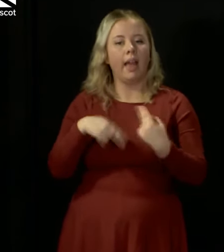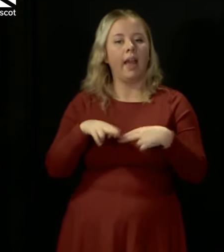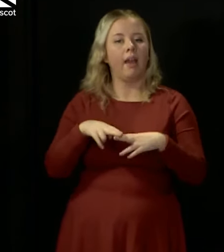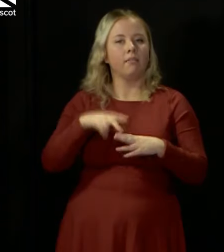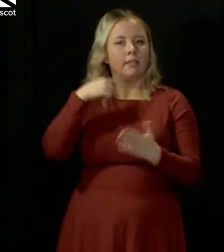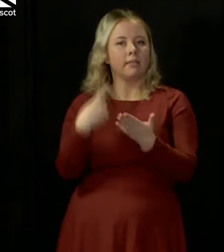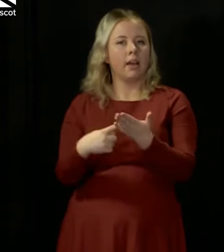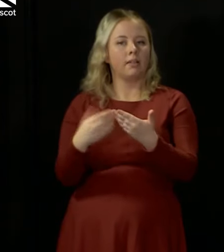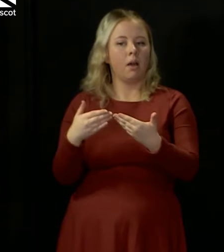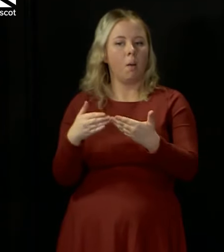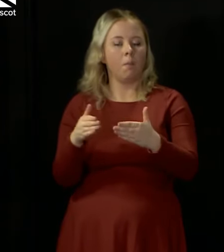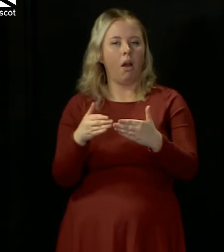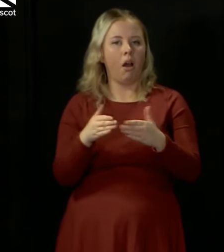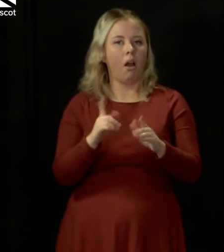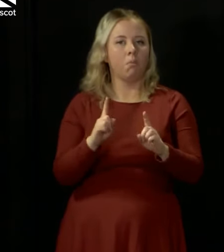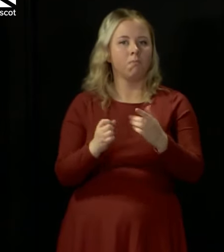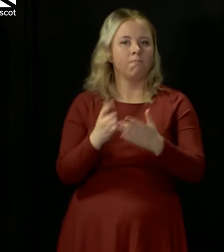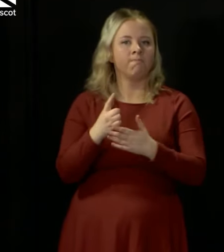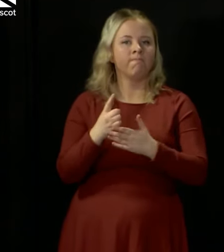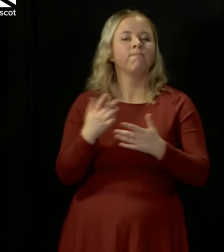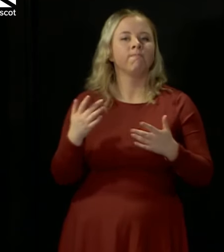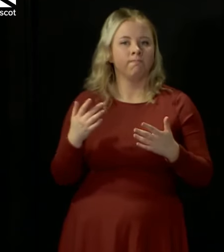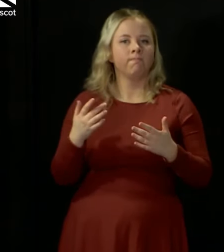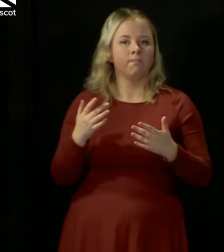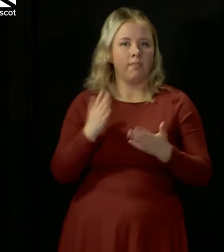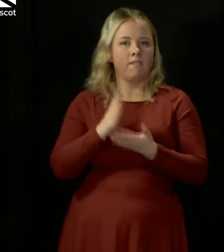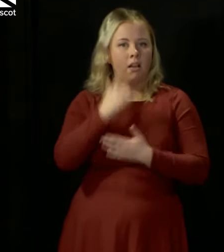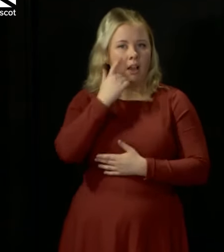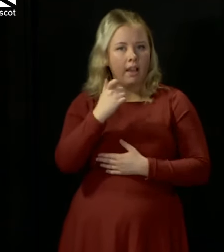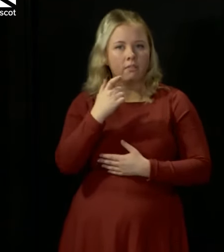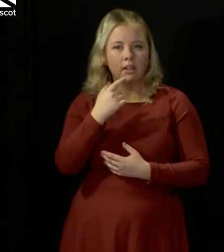bit of time to understand this data and then make very, very finely balanced judgments